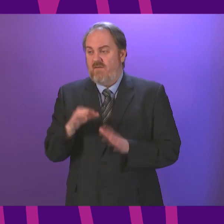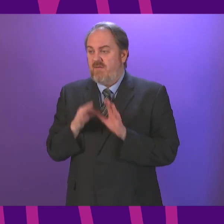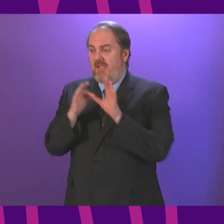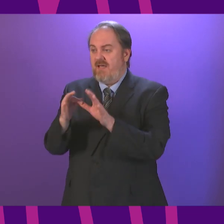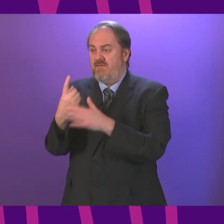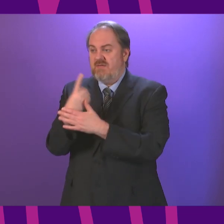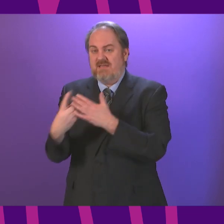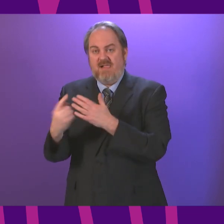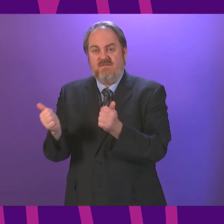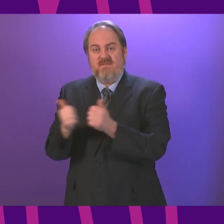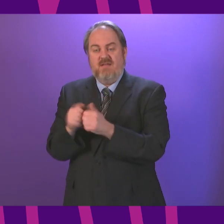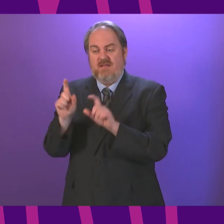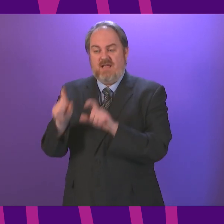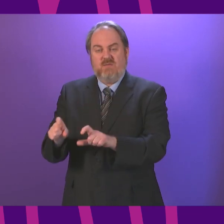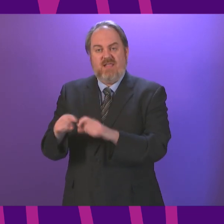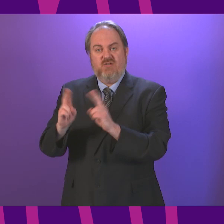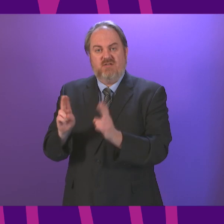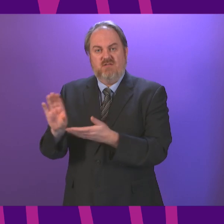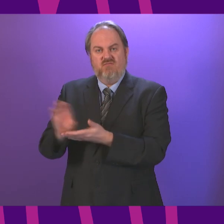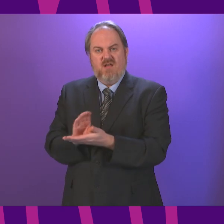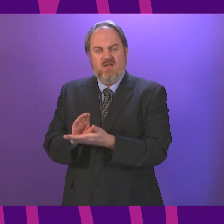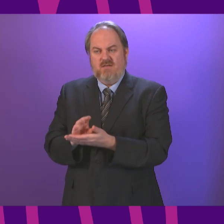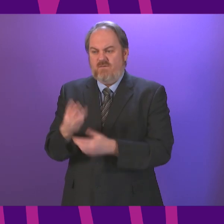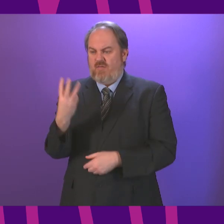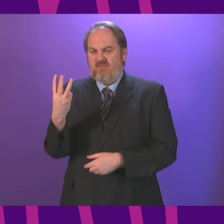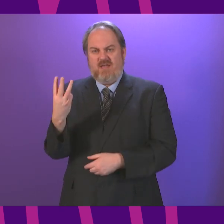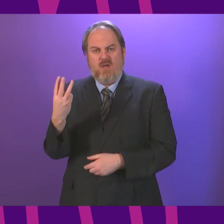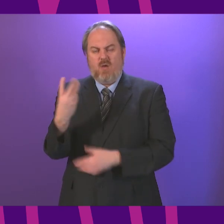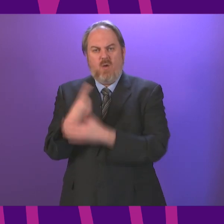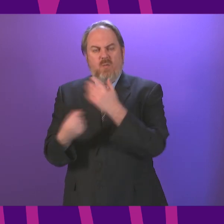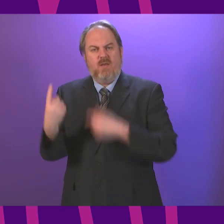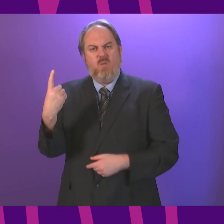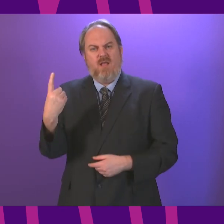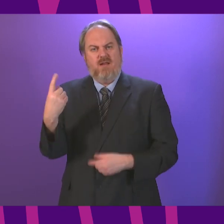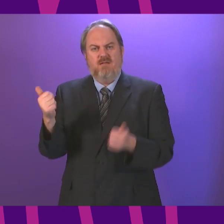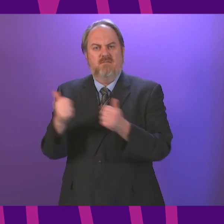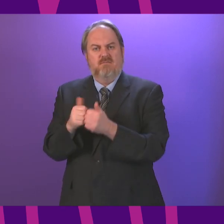grant have received one. Worryingly, approval rates are as low as one in six in some council